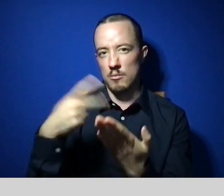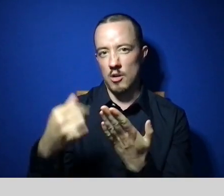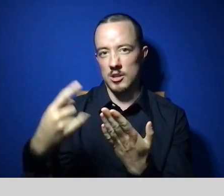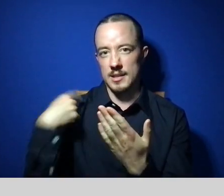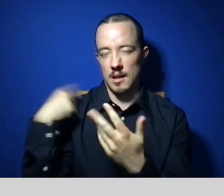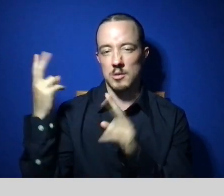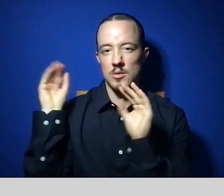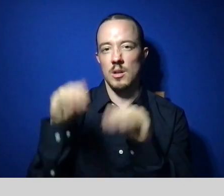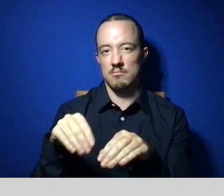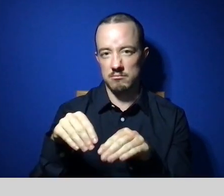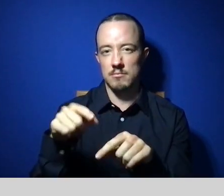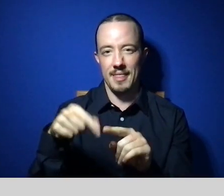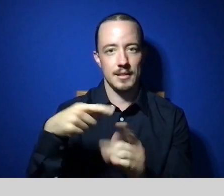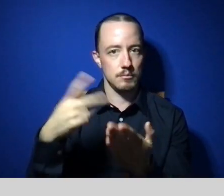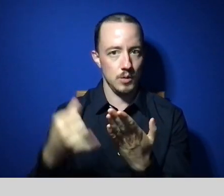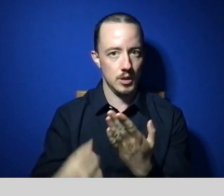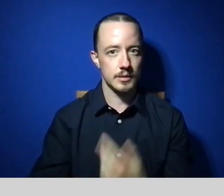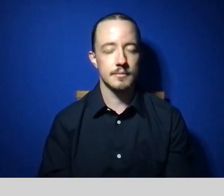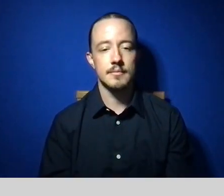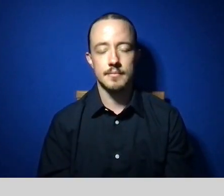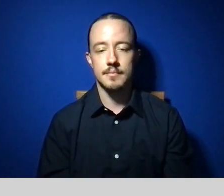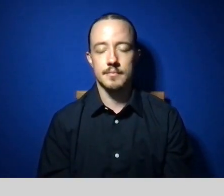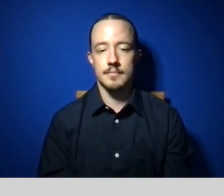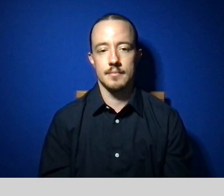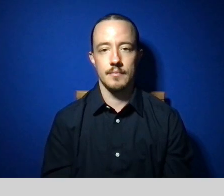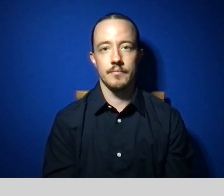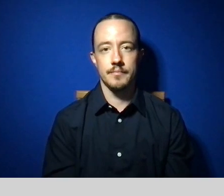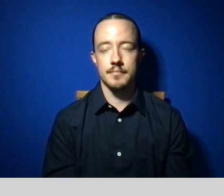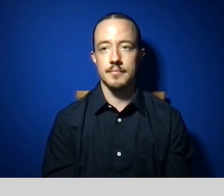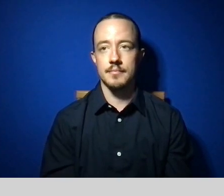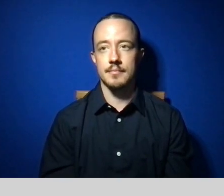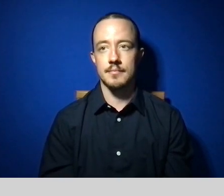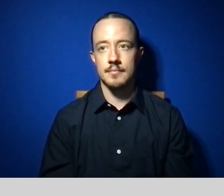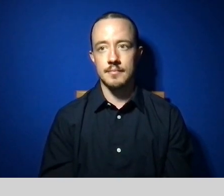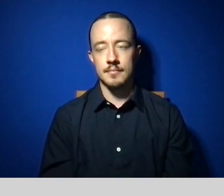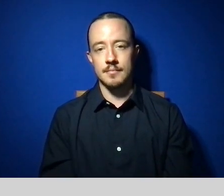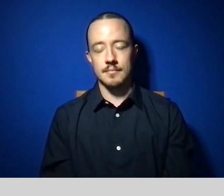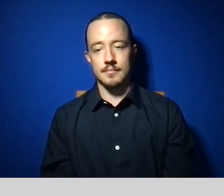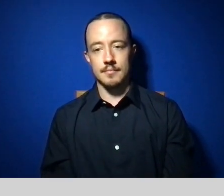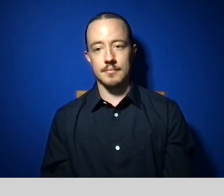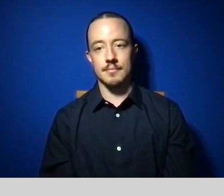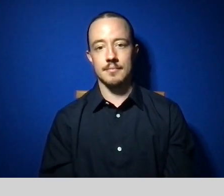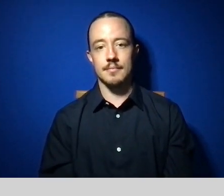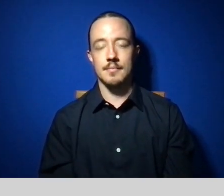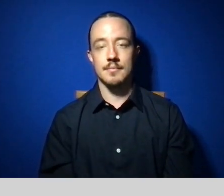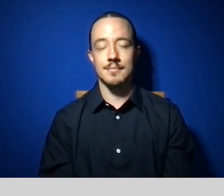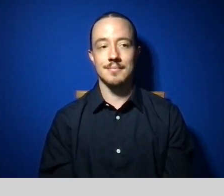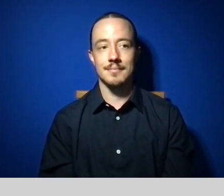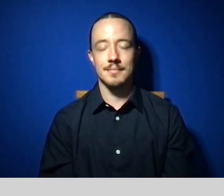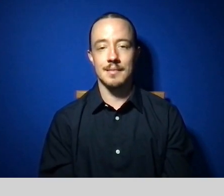My sqlite explain project I happen to know has one of these. And I'm gonna copy that folder here.